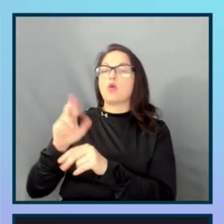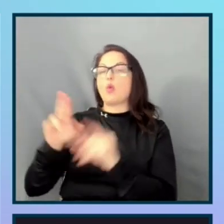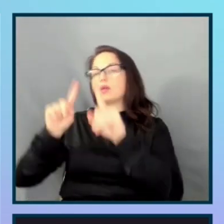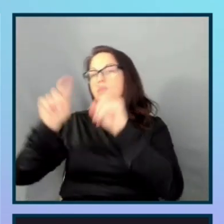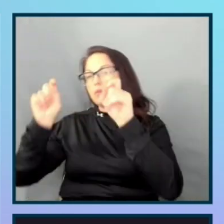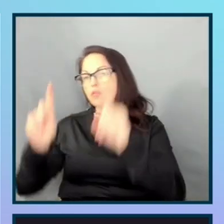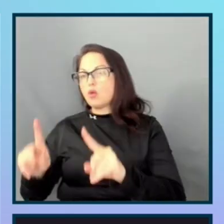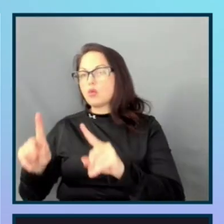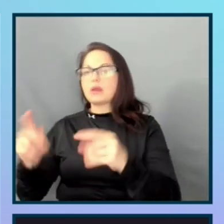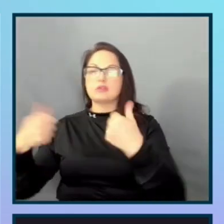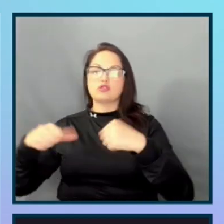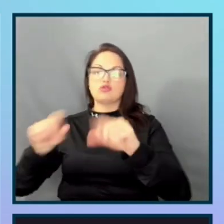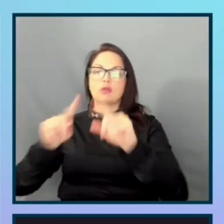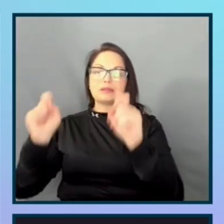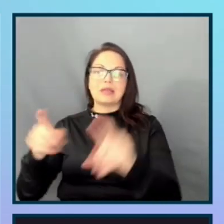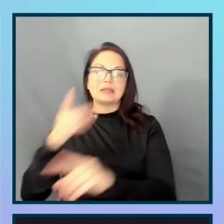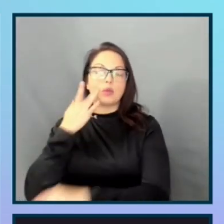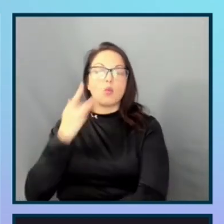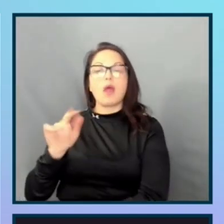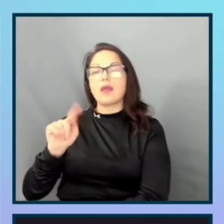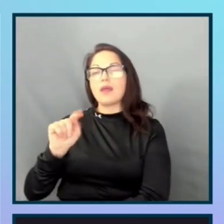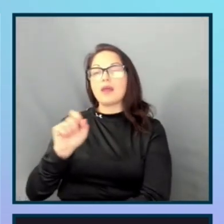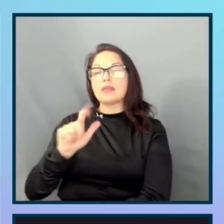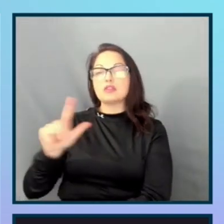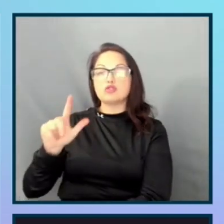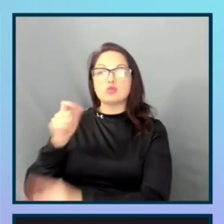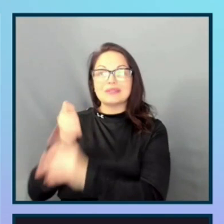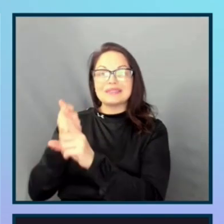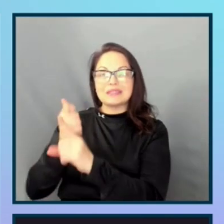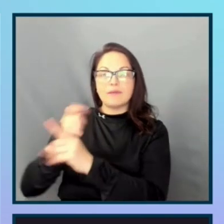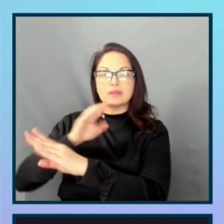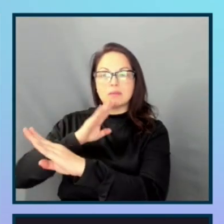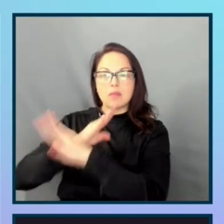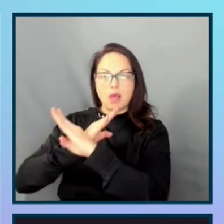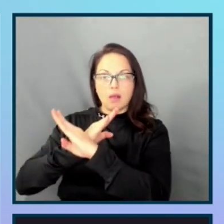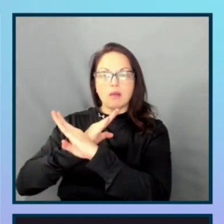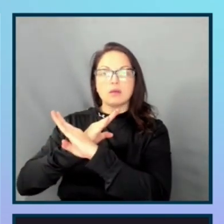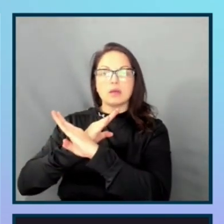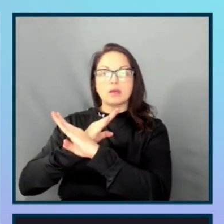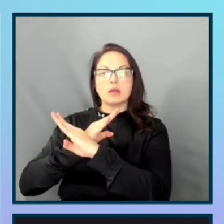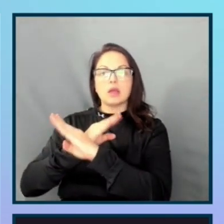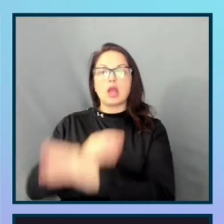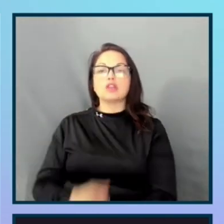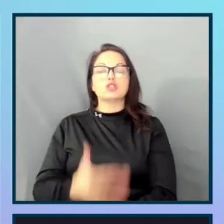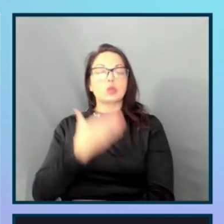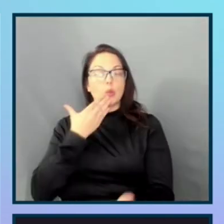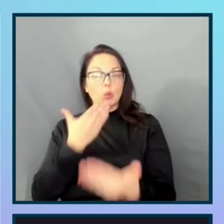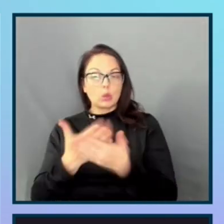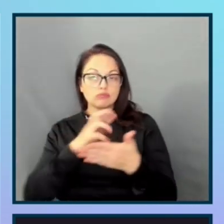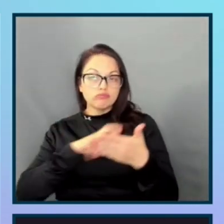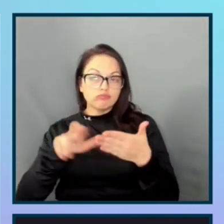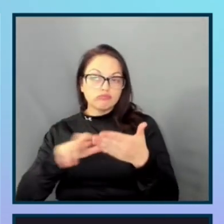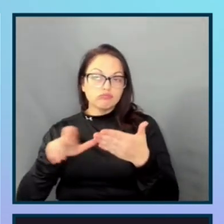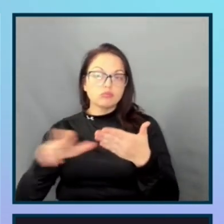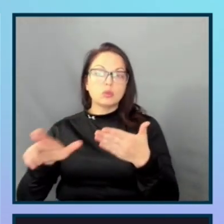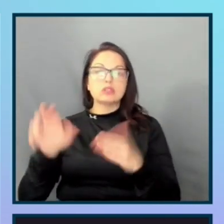because the tool itself is a blocker. So proper considered research, and proper considered evaluation of the accessibility